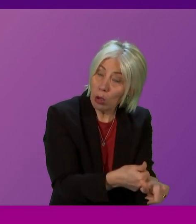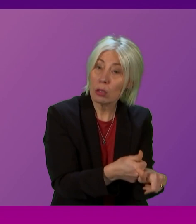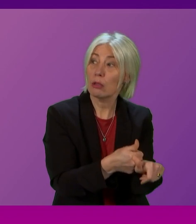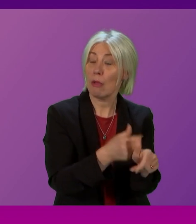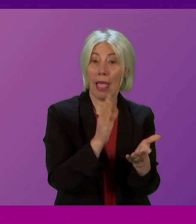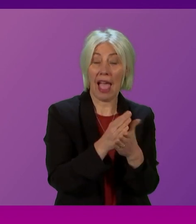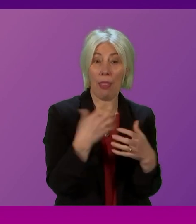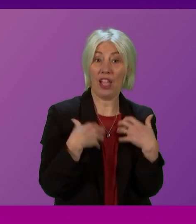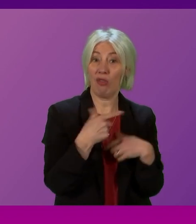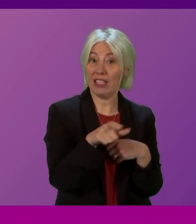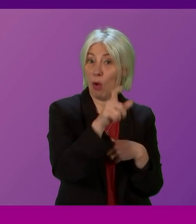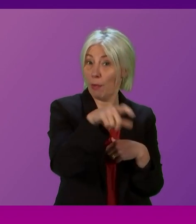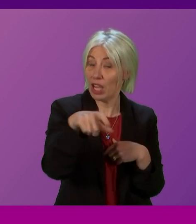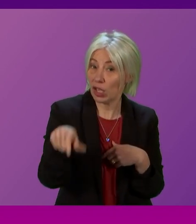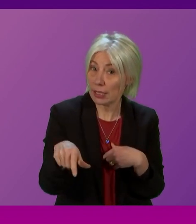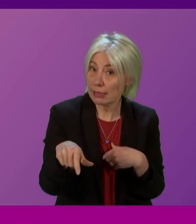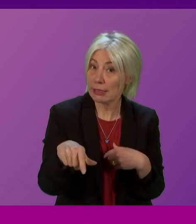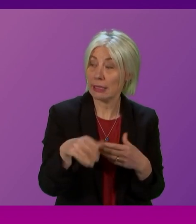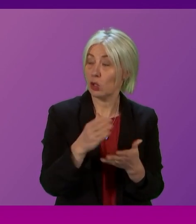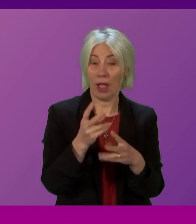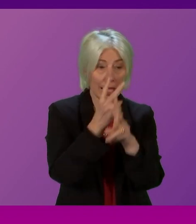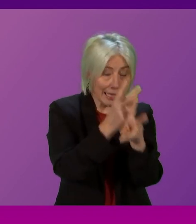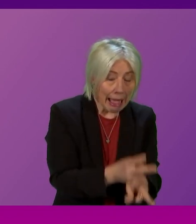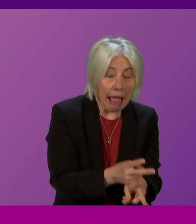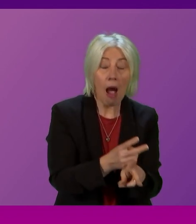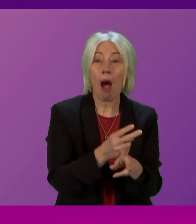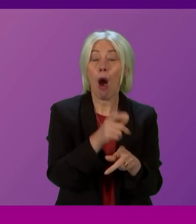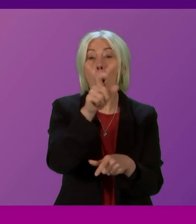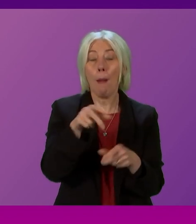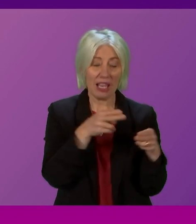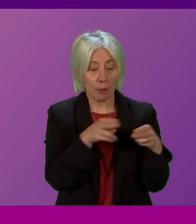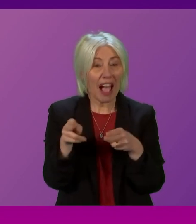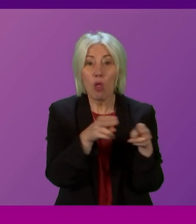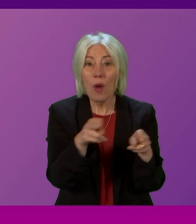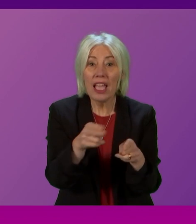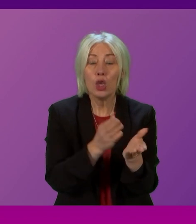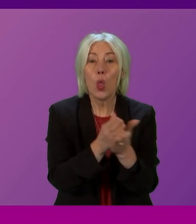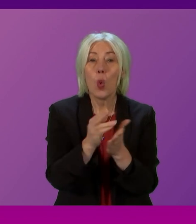we will support reform in care and patient pathways in our NHS.